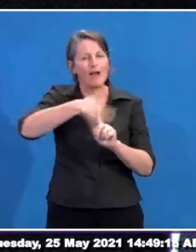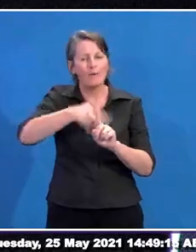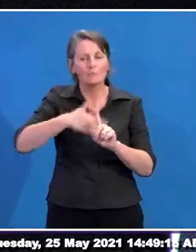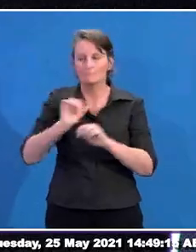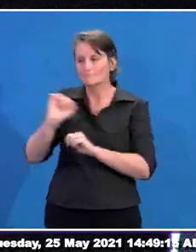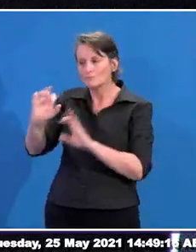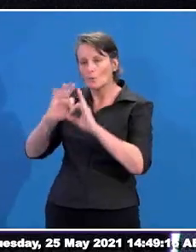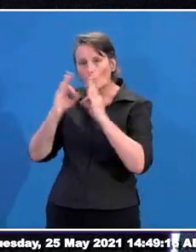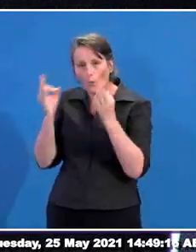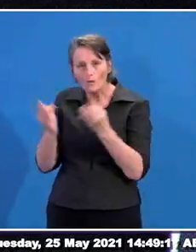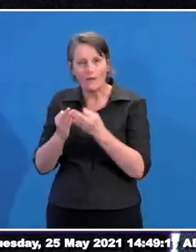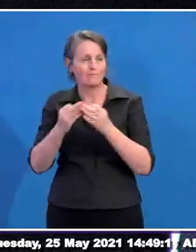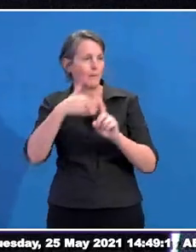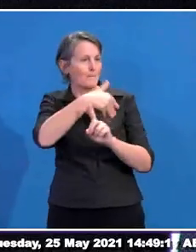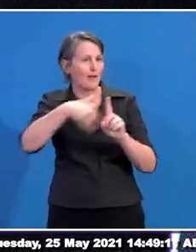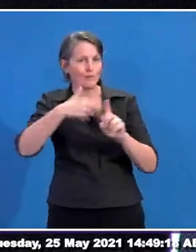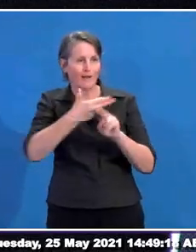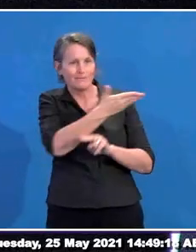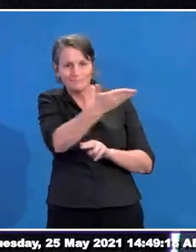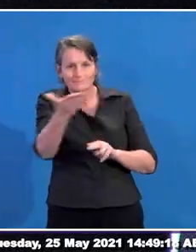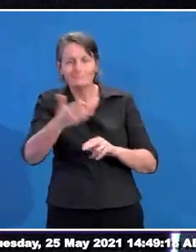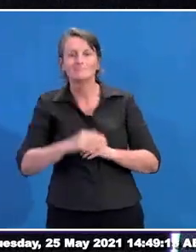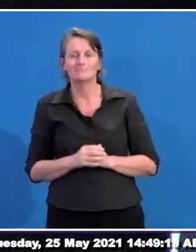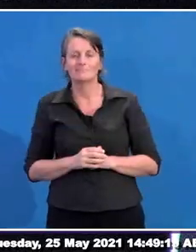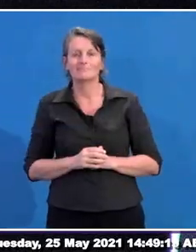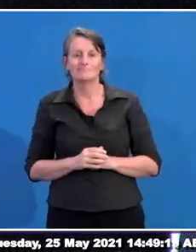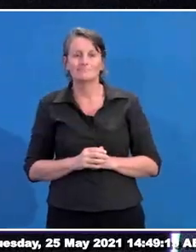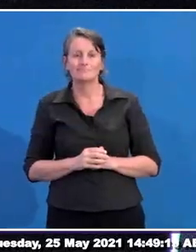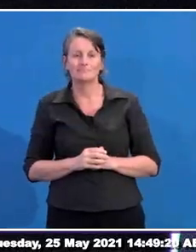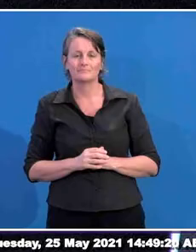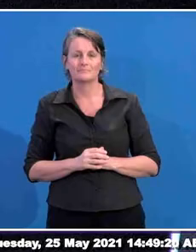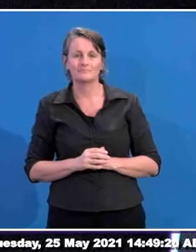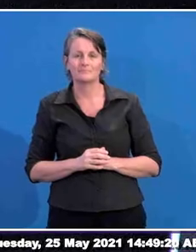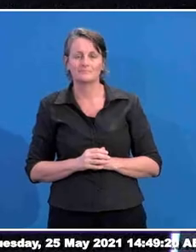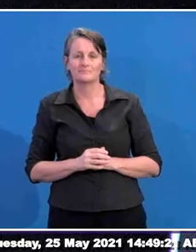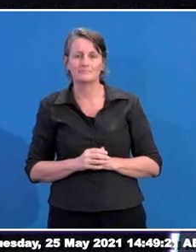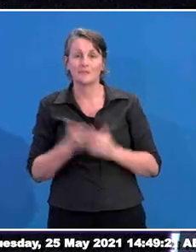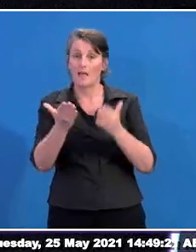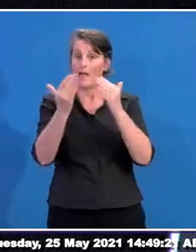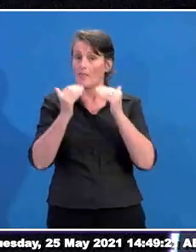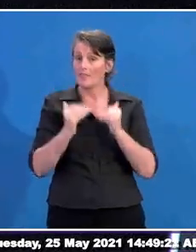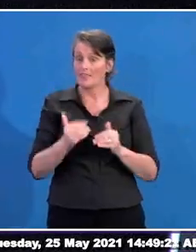that the report is for. I then come into analysing each allegation.